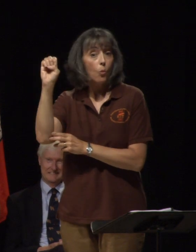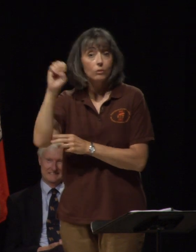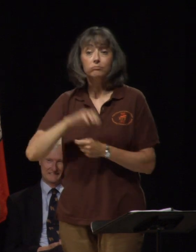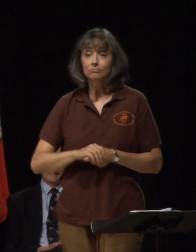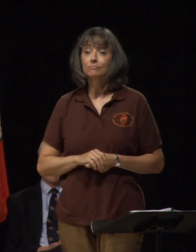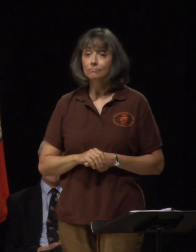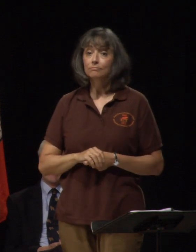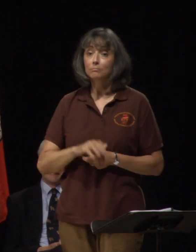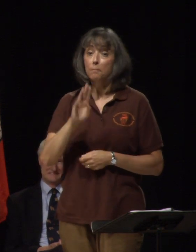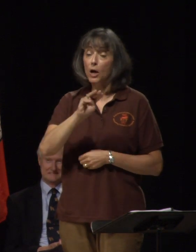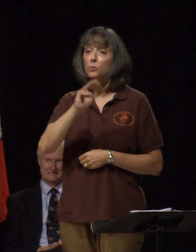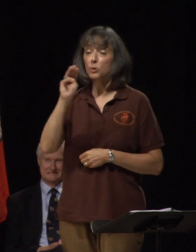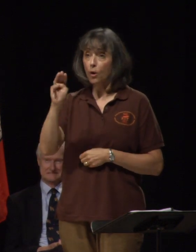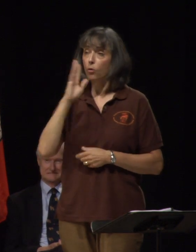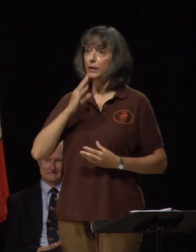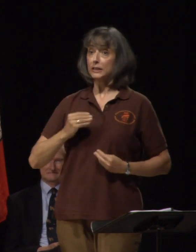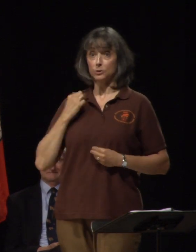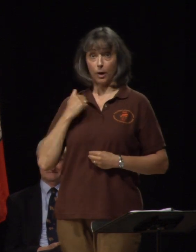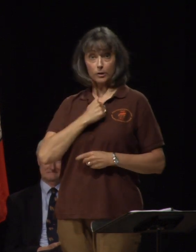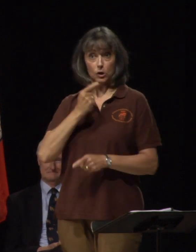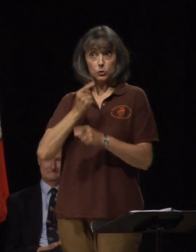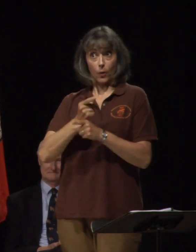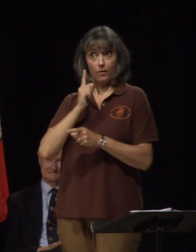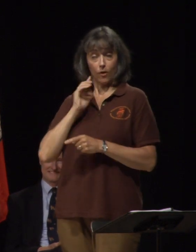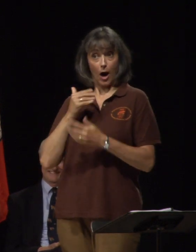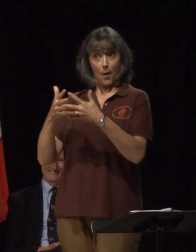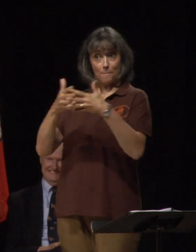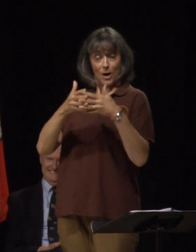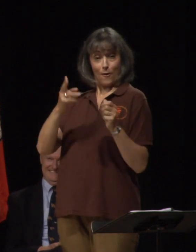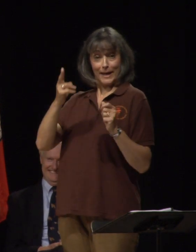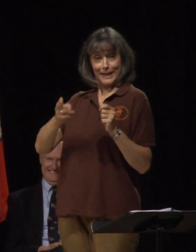AN INSPIRING PERSON IN OUR HISTORY IF THERE EVER WAS ONE.